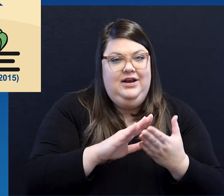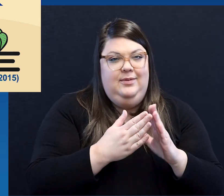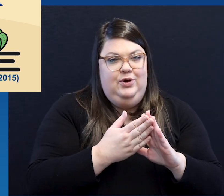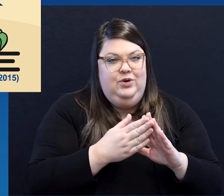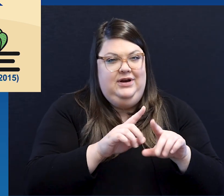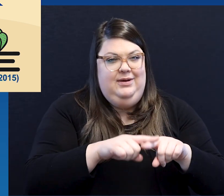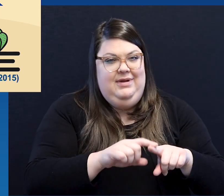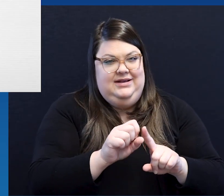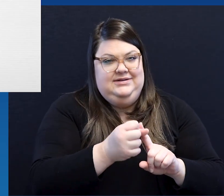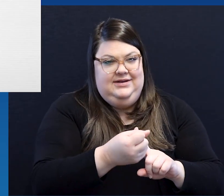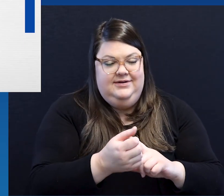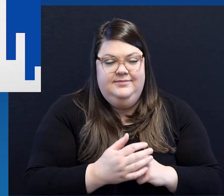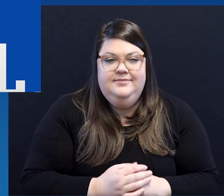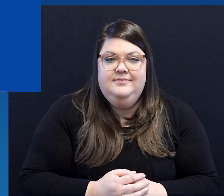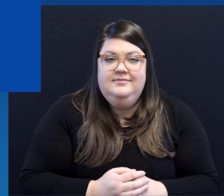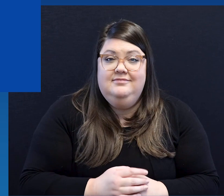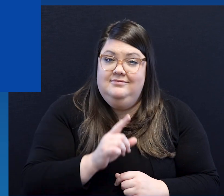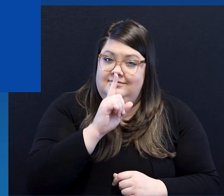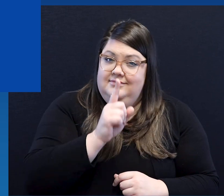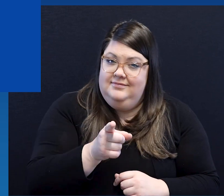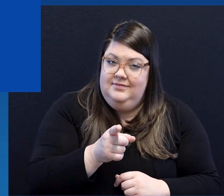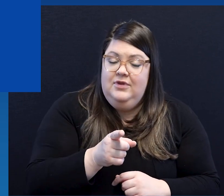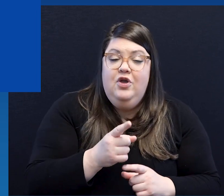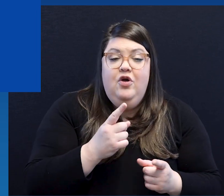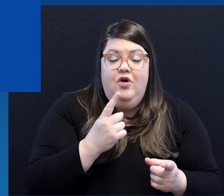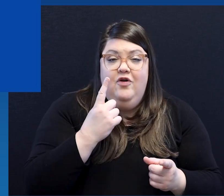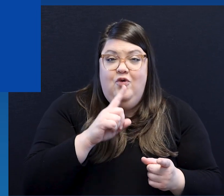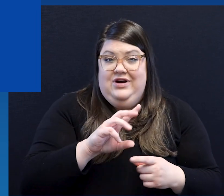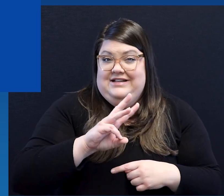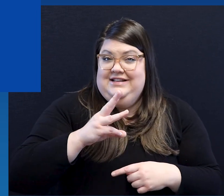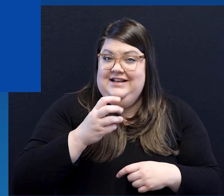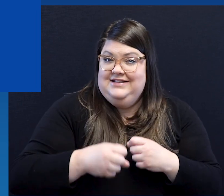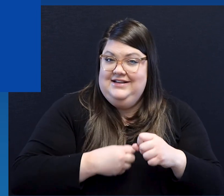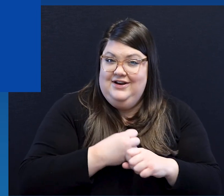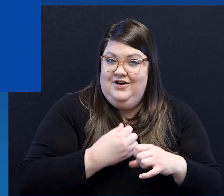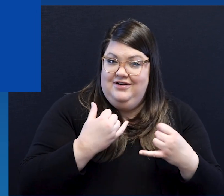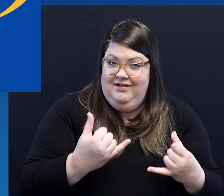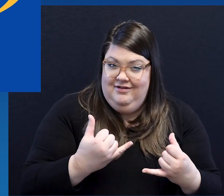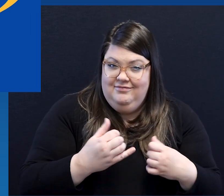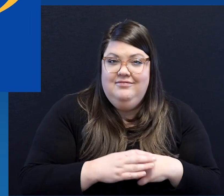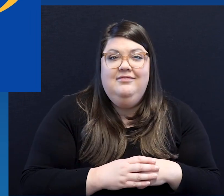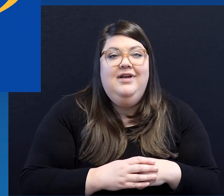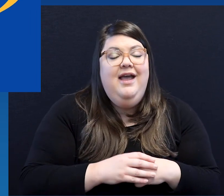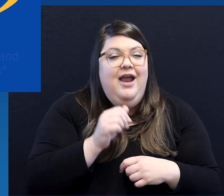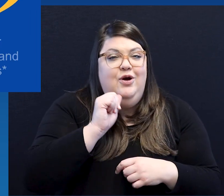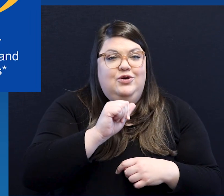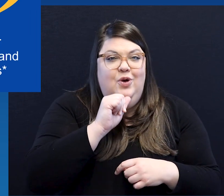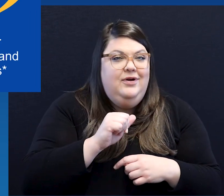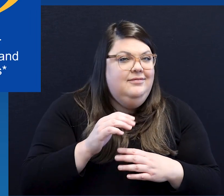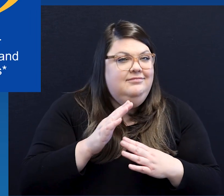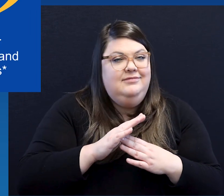is that qualifying members are eligible to receive long-term services and supports which are often delivered in home